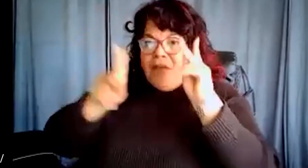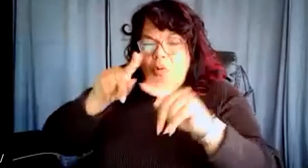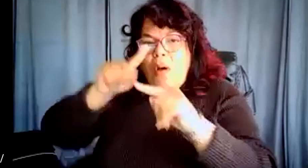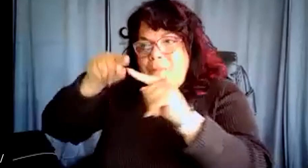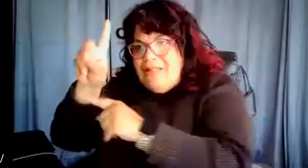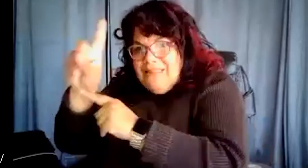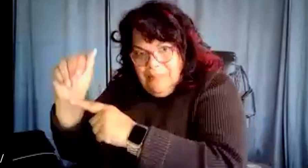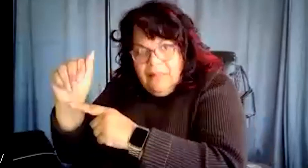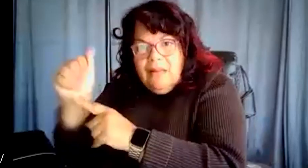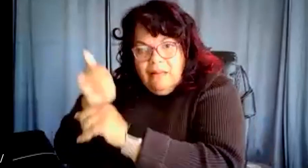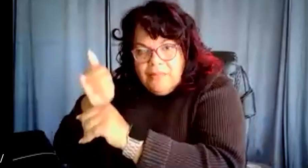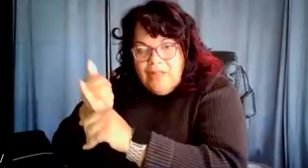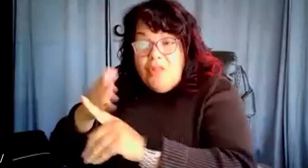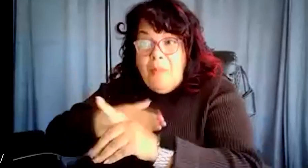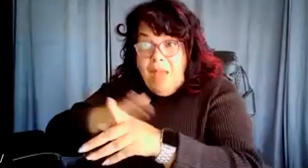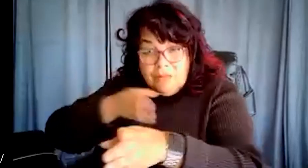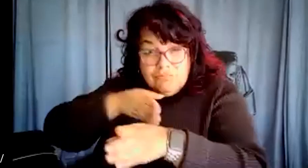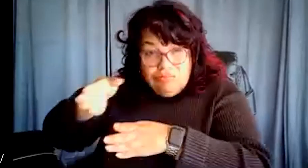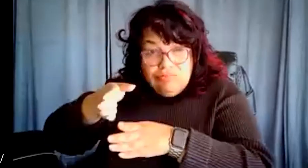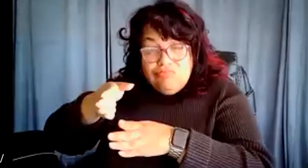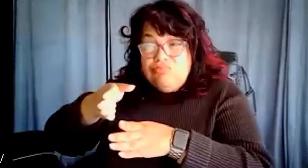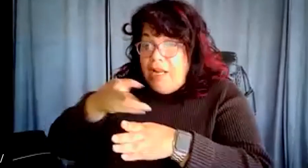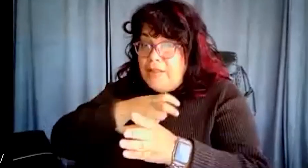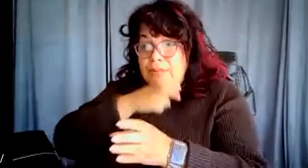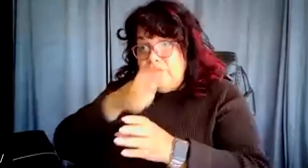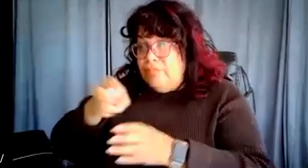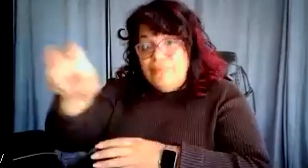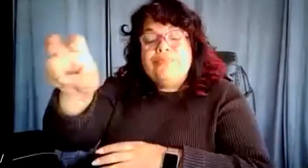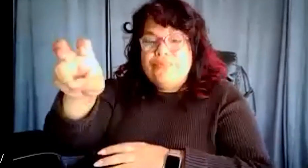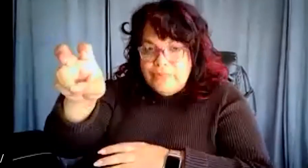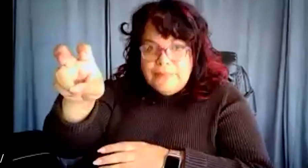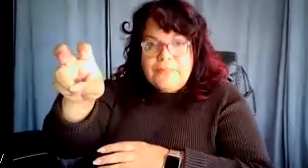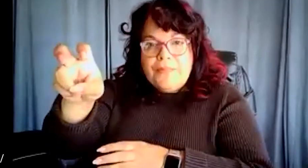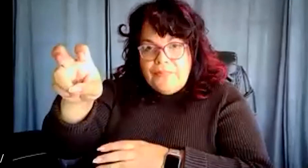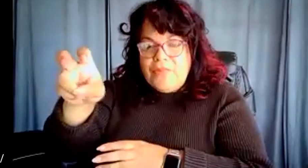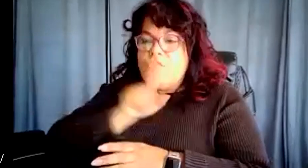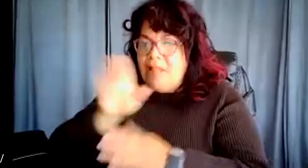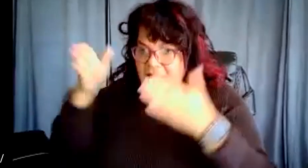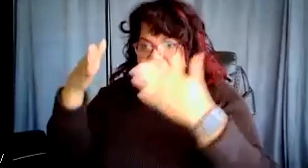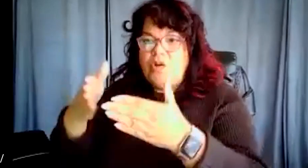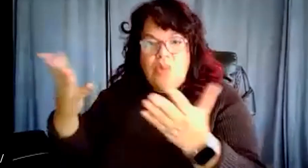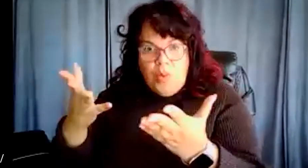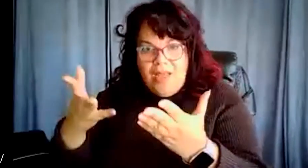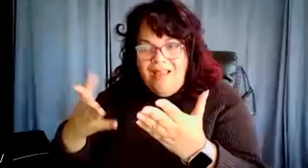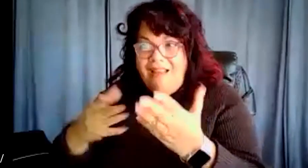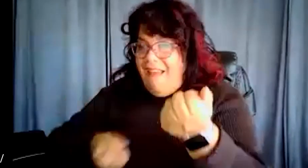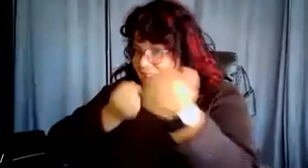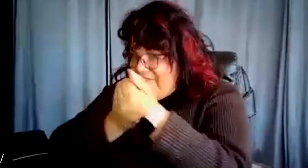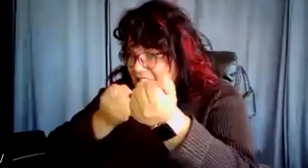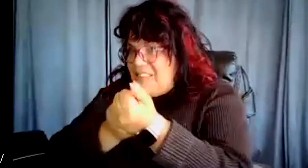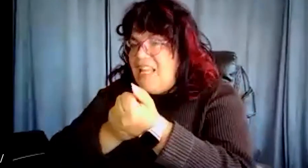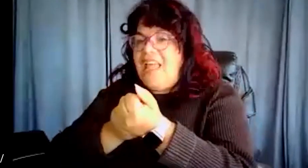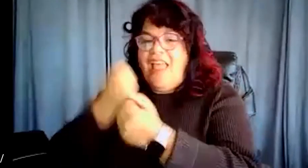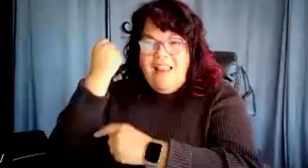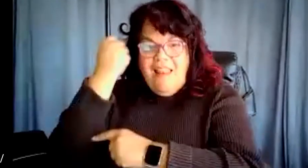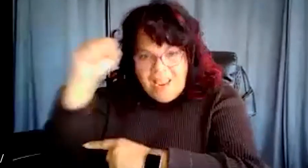And so, my career trajectory ever since then has really been focused on advocacy and activism